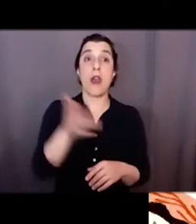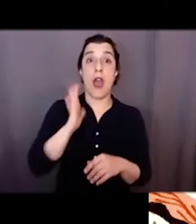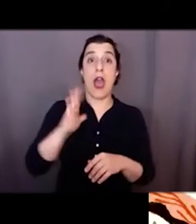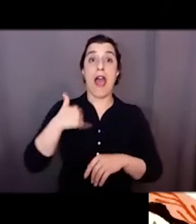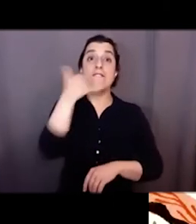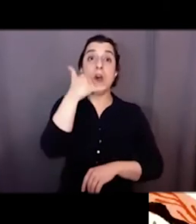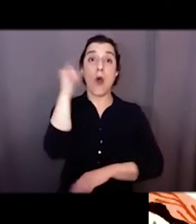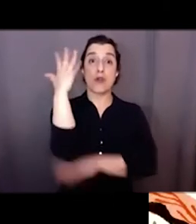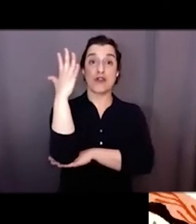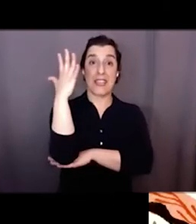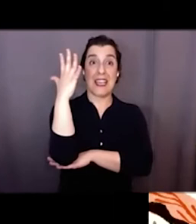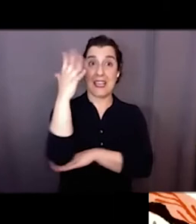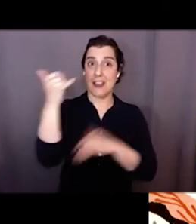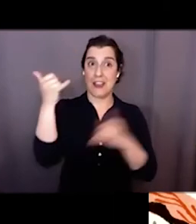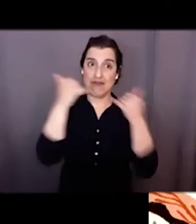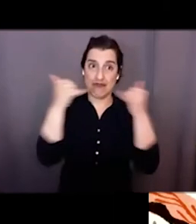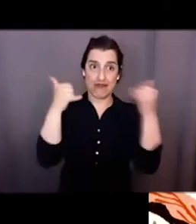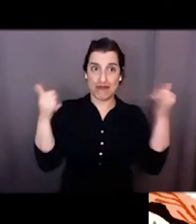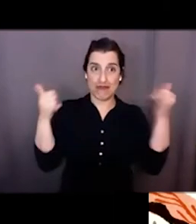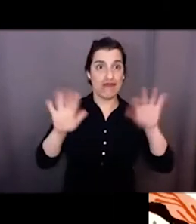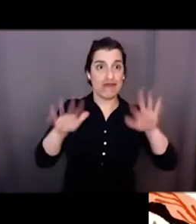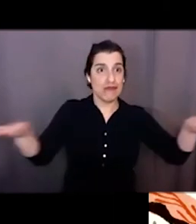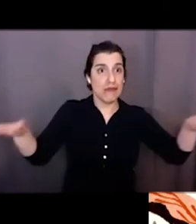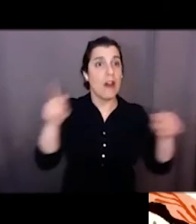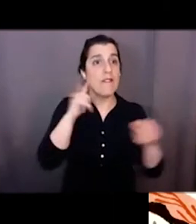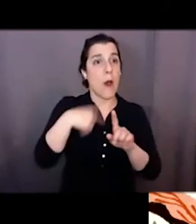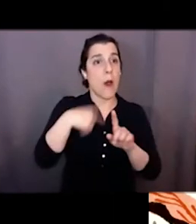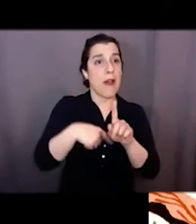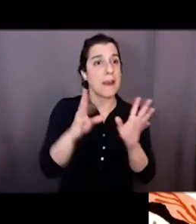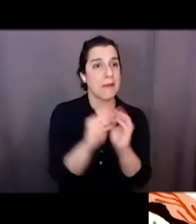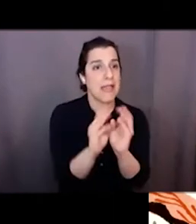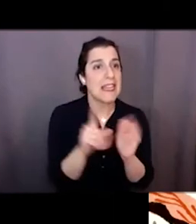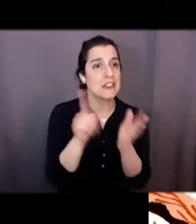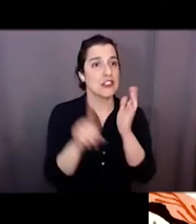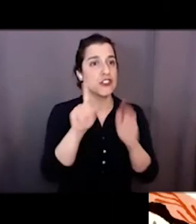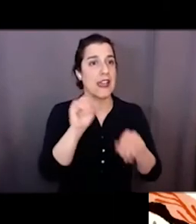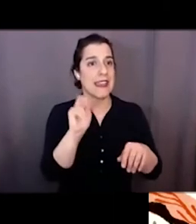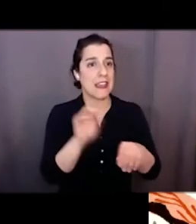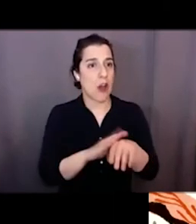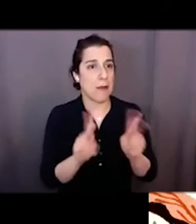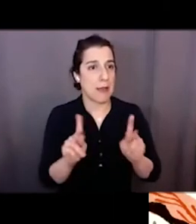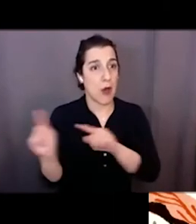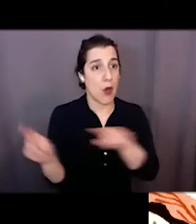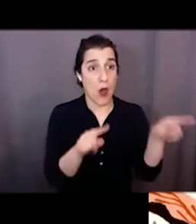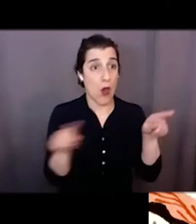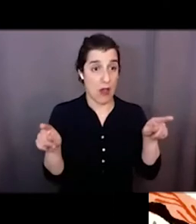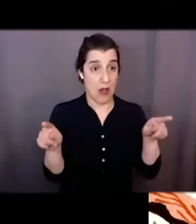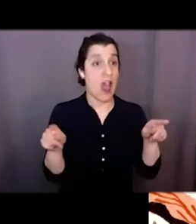trees to communicate about monthly meetings and other events and check in on people. Um, they're really out of fashion in, in most circles,